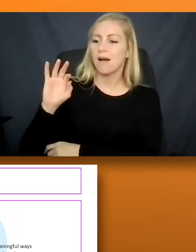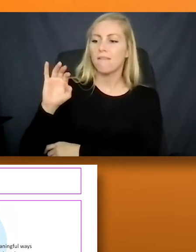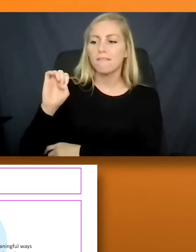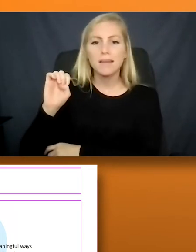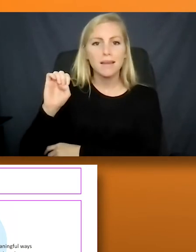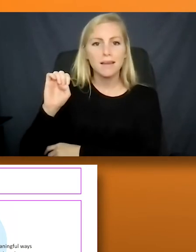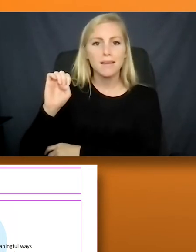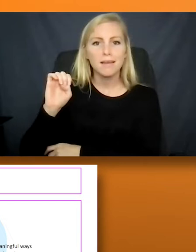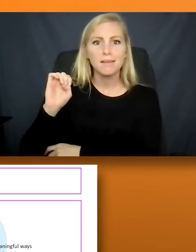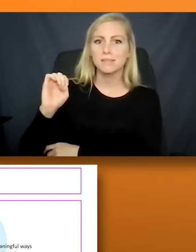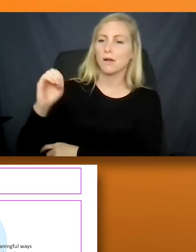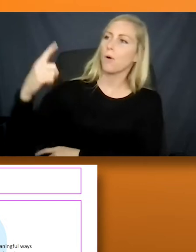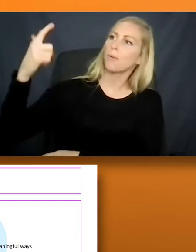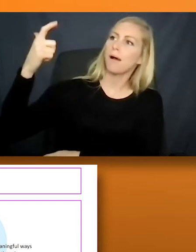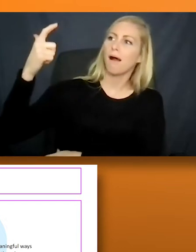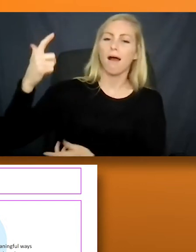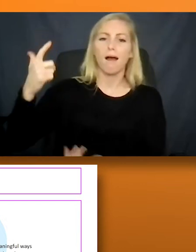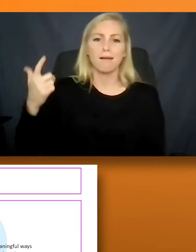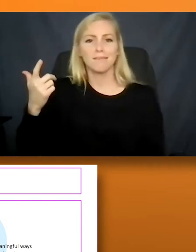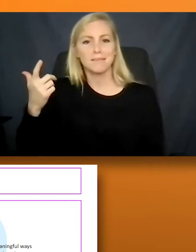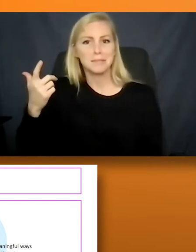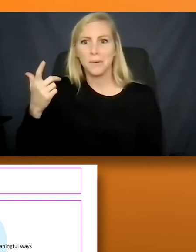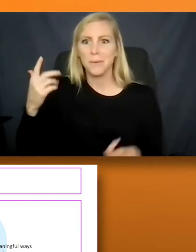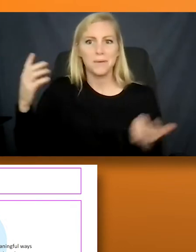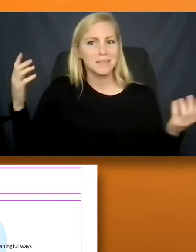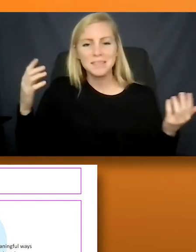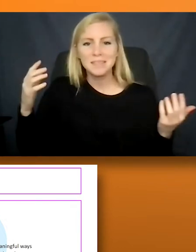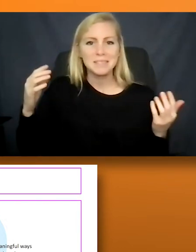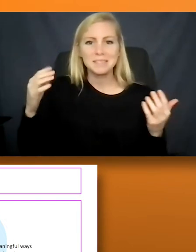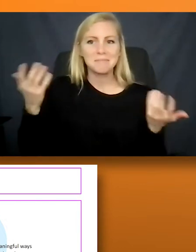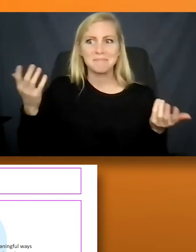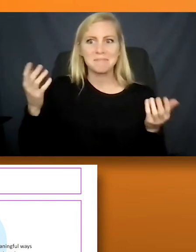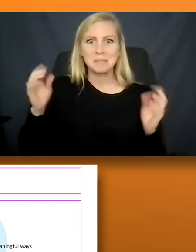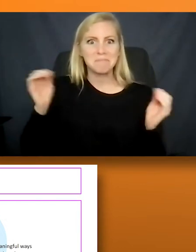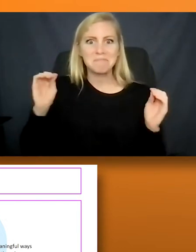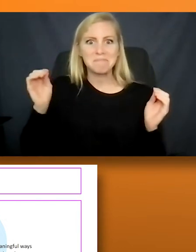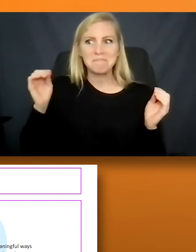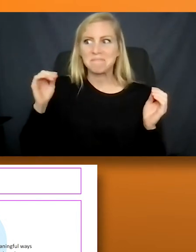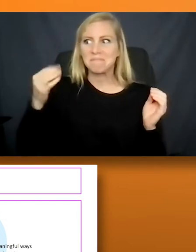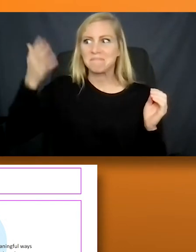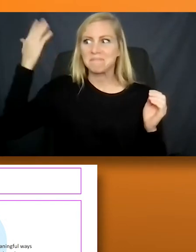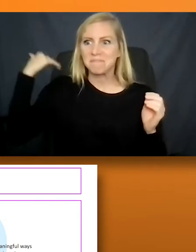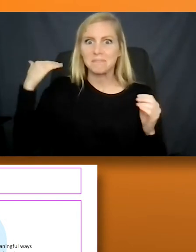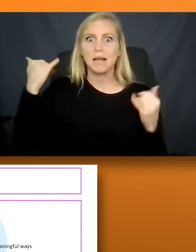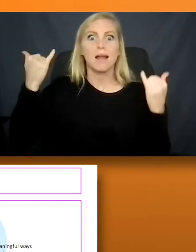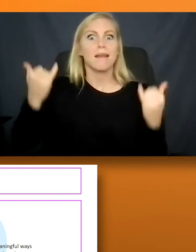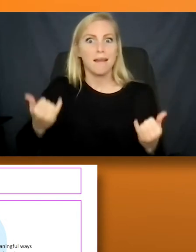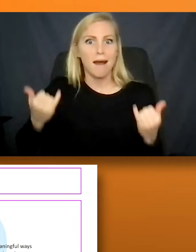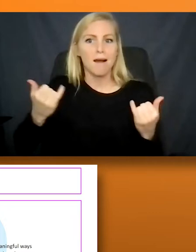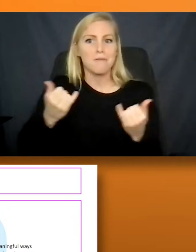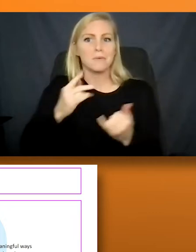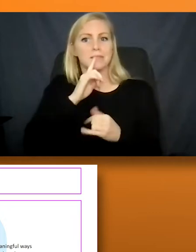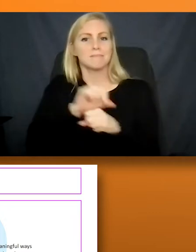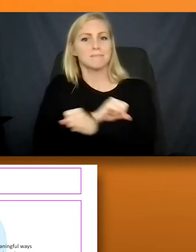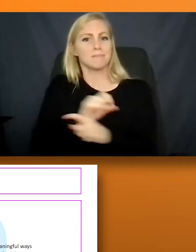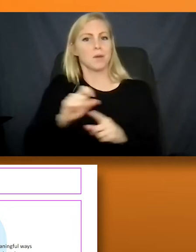and now it has an English word, it has a sign. Instagram didn't exist.